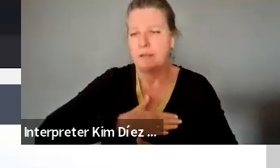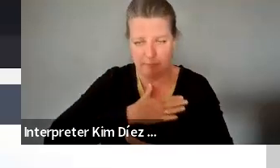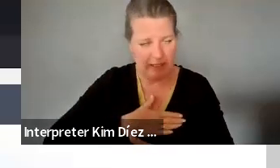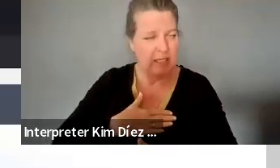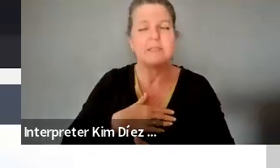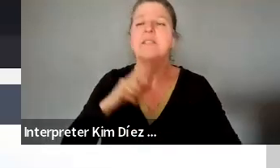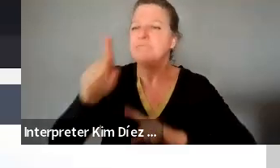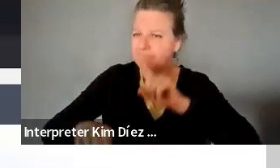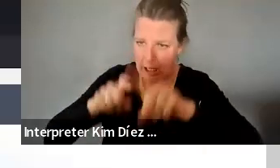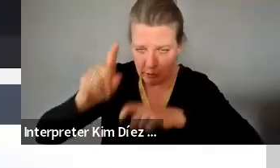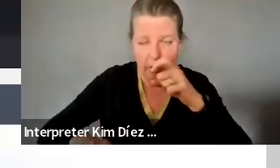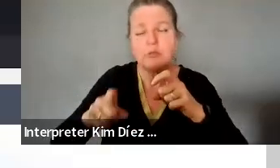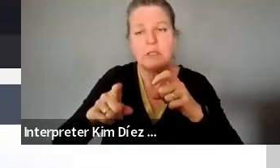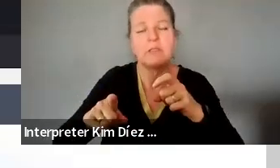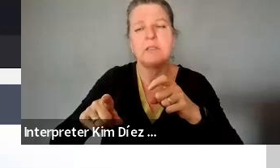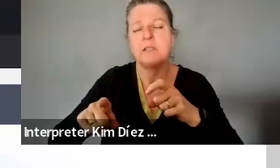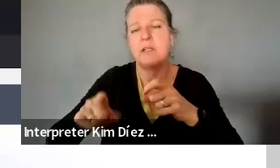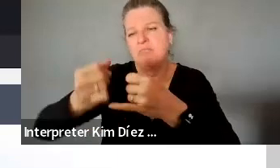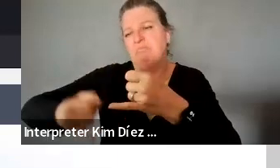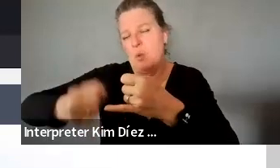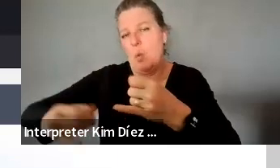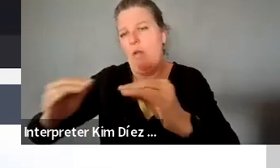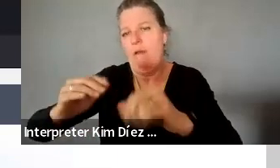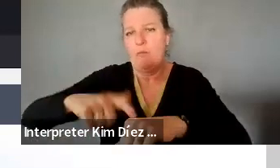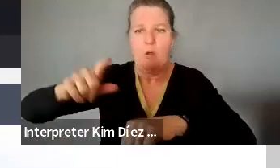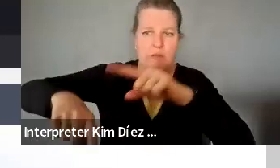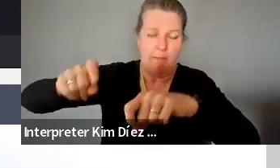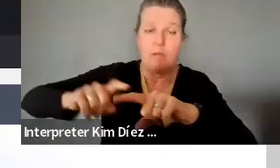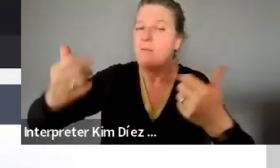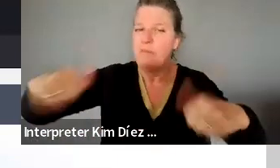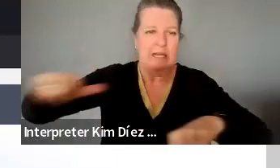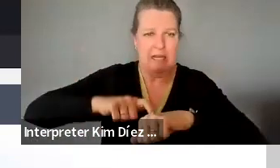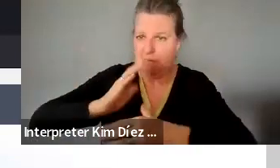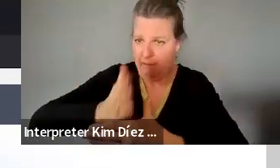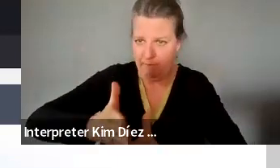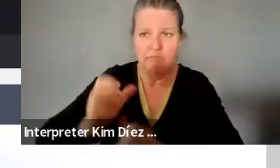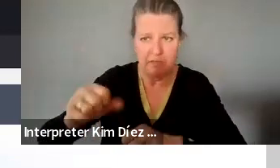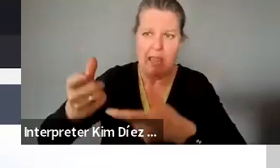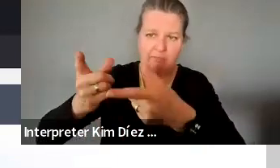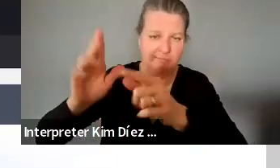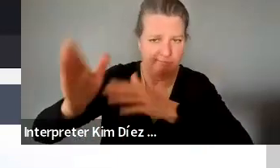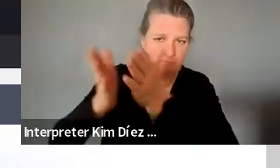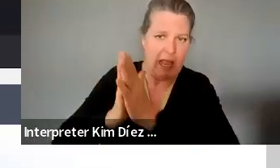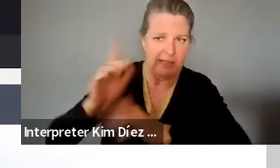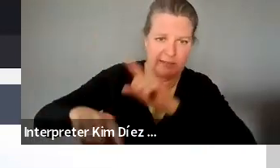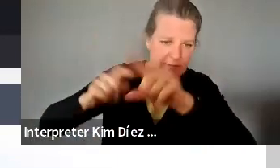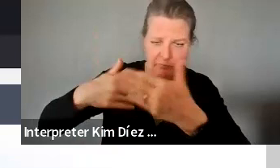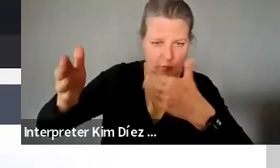There will definitely be time for questions at the end, but at any point during this presentation as well, please, if you have something to ask, speak up.